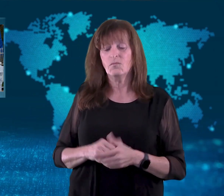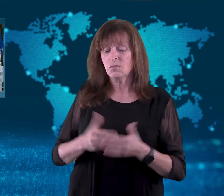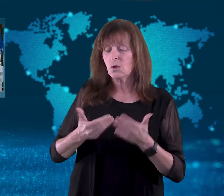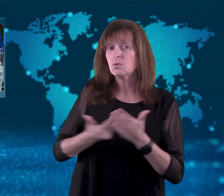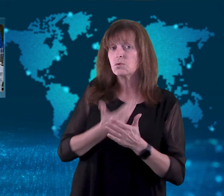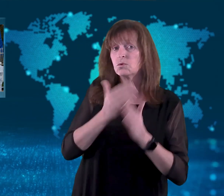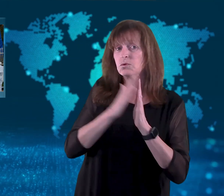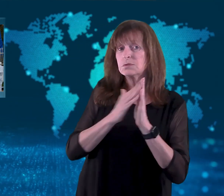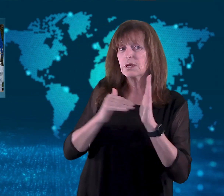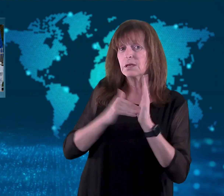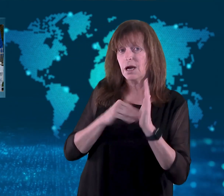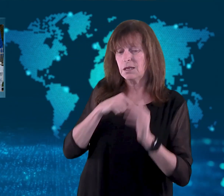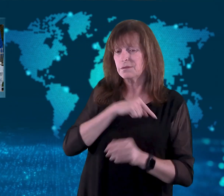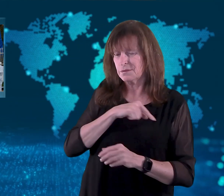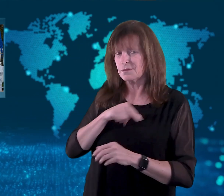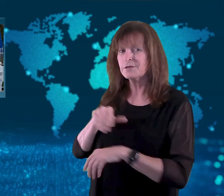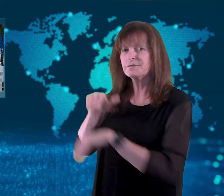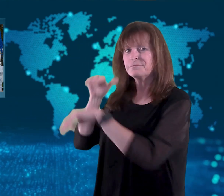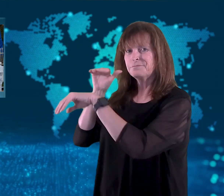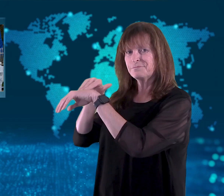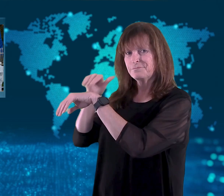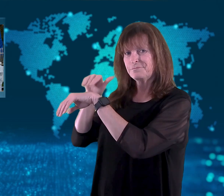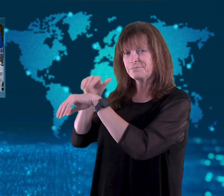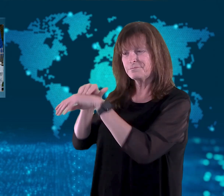on two murder charges.